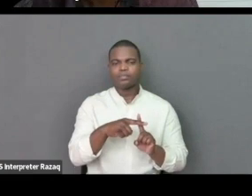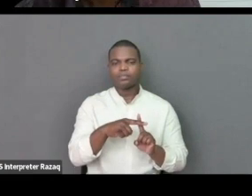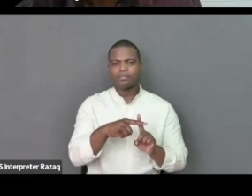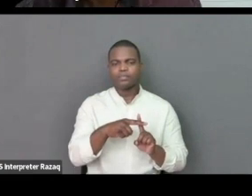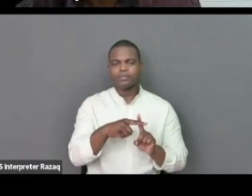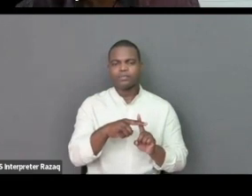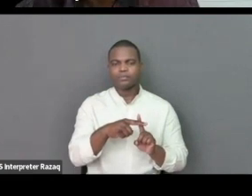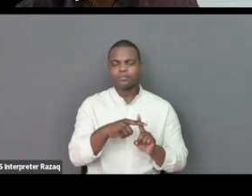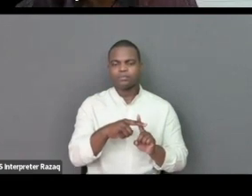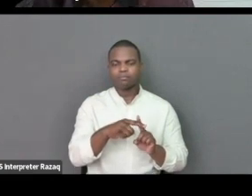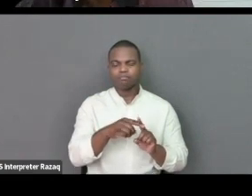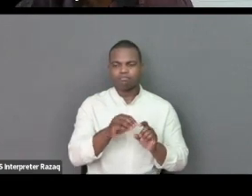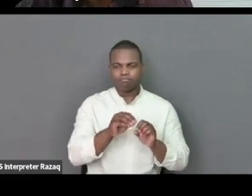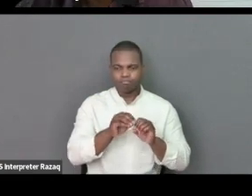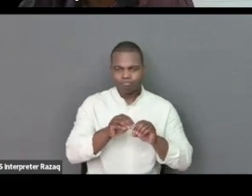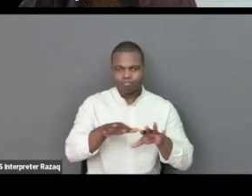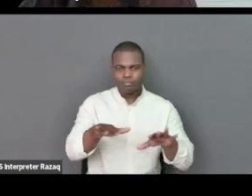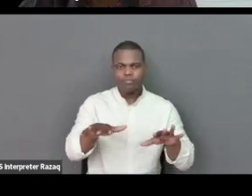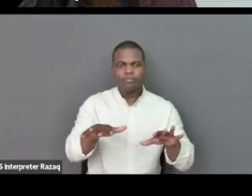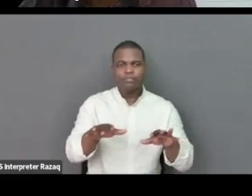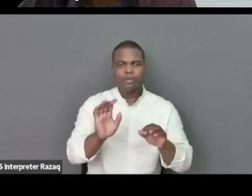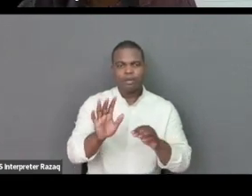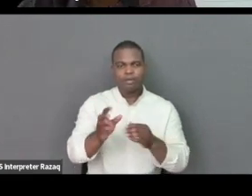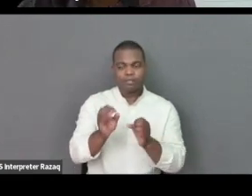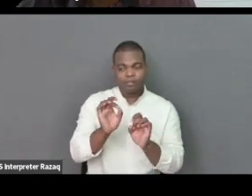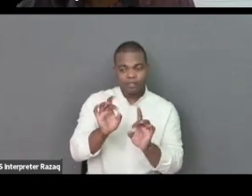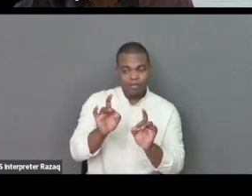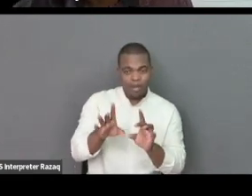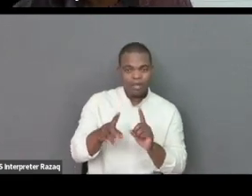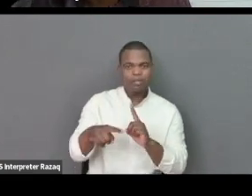issues. It is also empowering to know how to provide feedback. It is